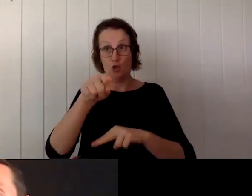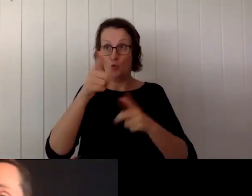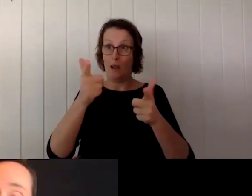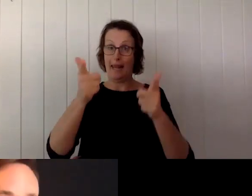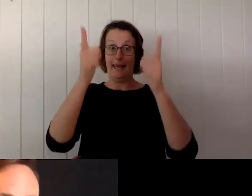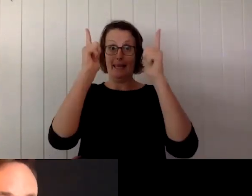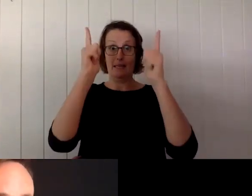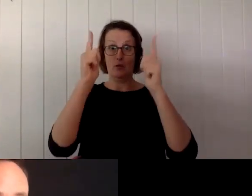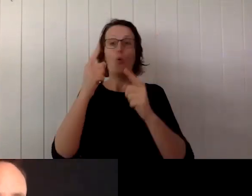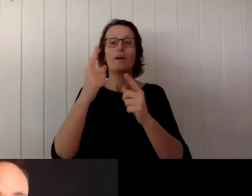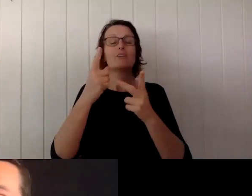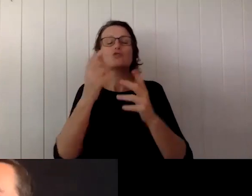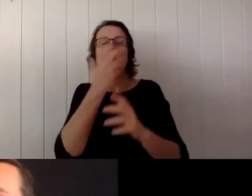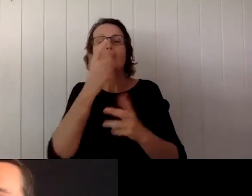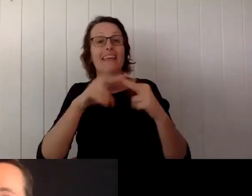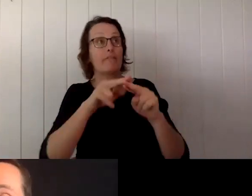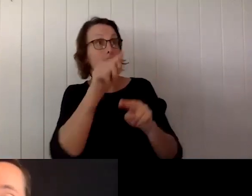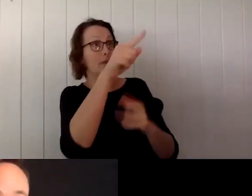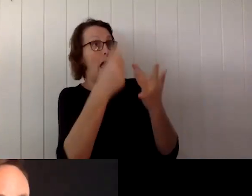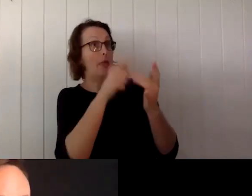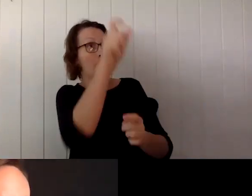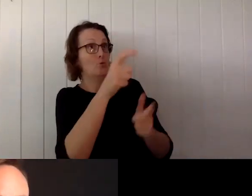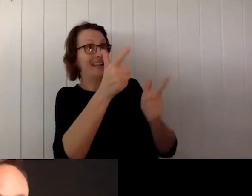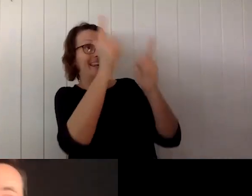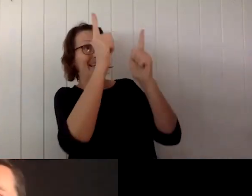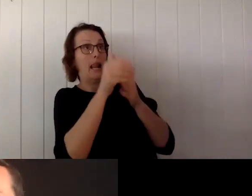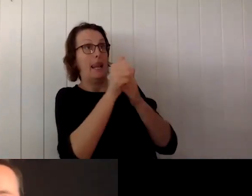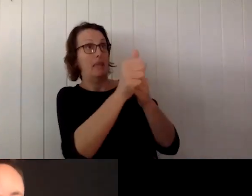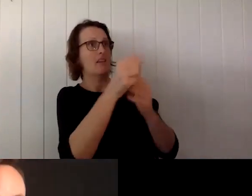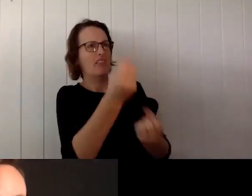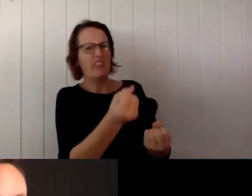leader - someone that leads you - lacks empathy and strategy in times